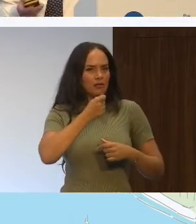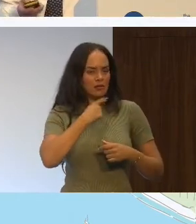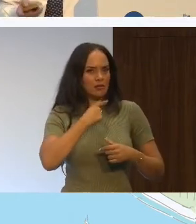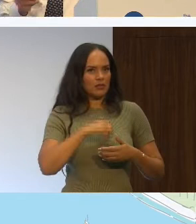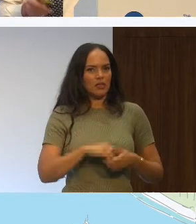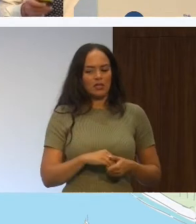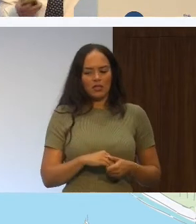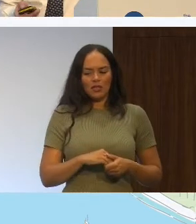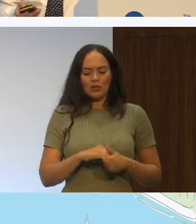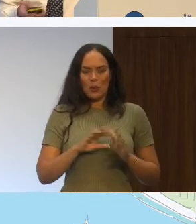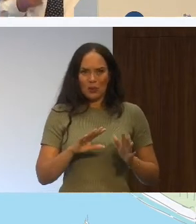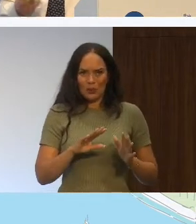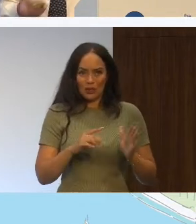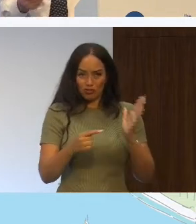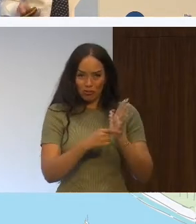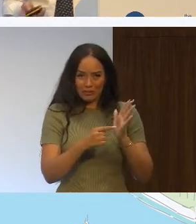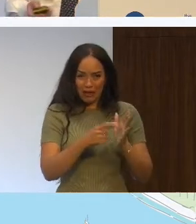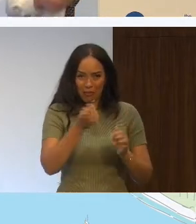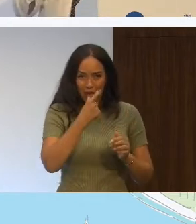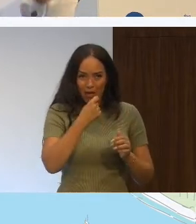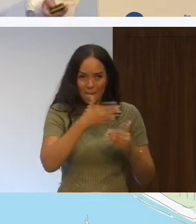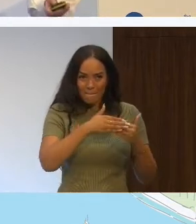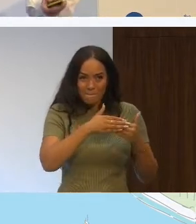more than ten days in a given month for more than three months,